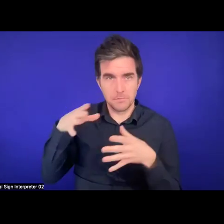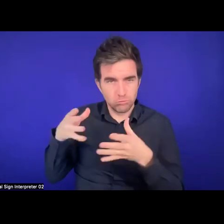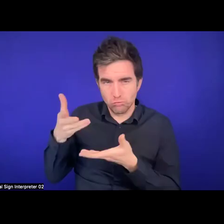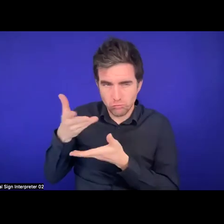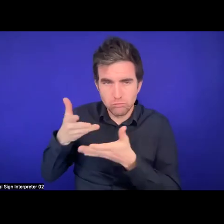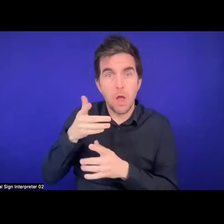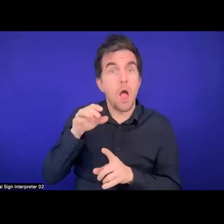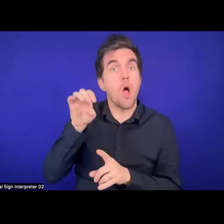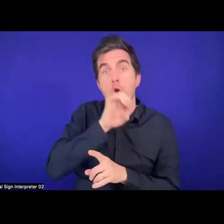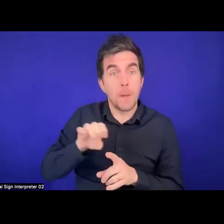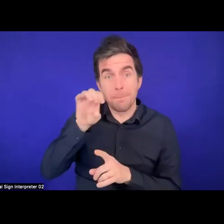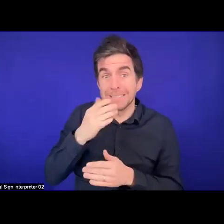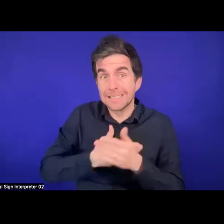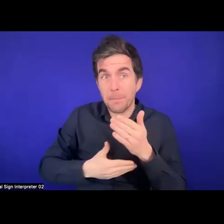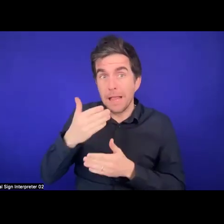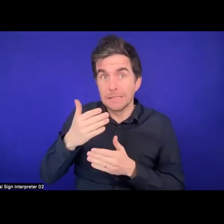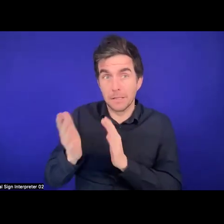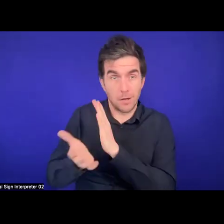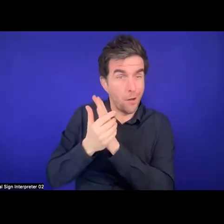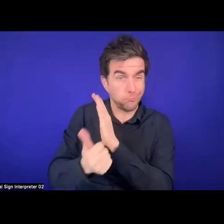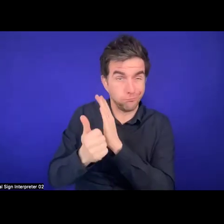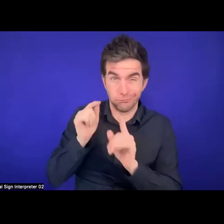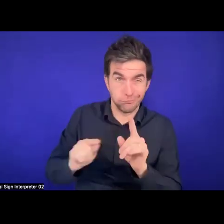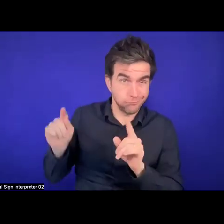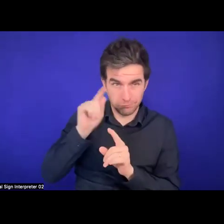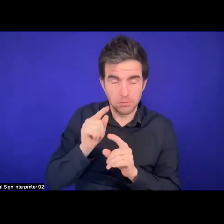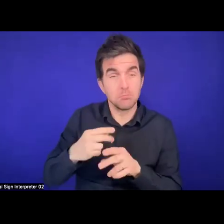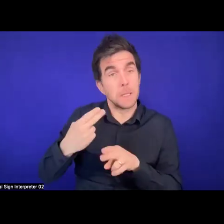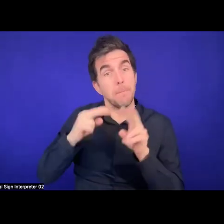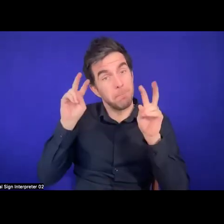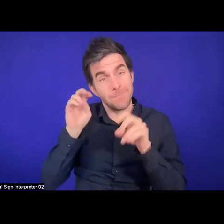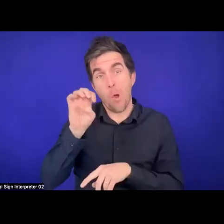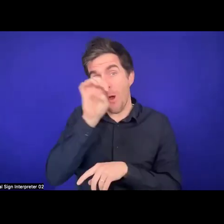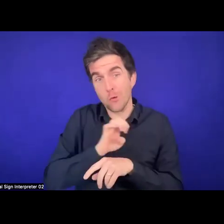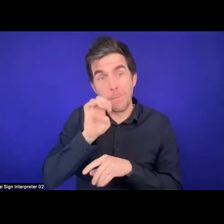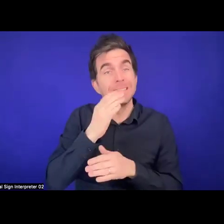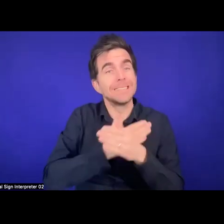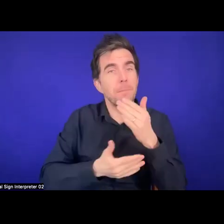European Disability Expertise, which is a Pan-European network that also collects and